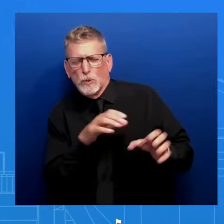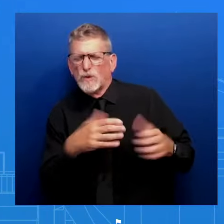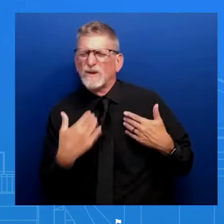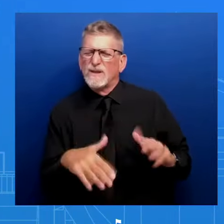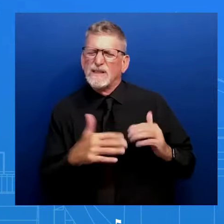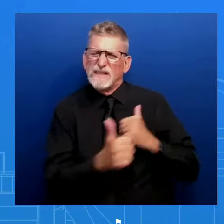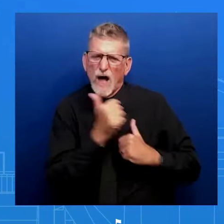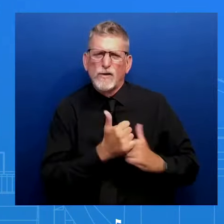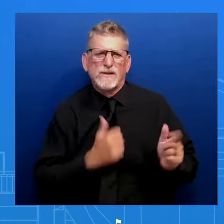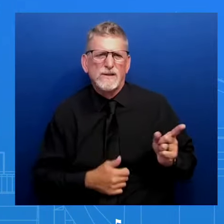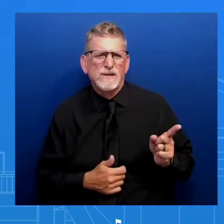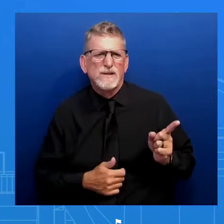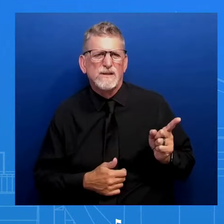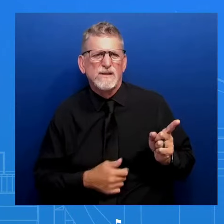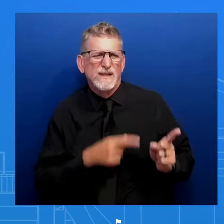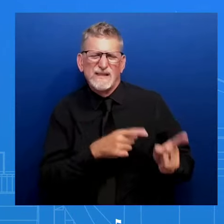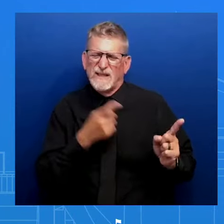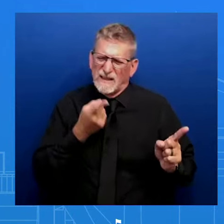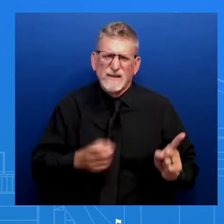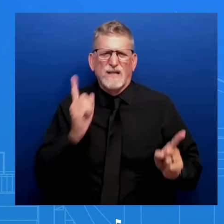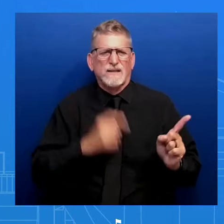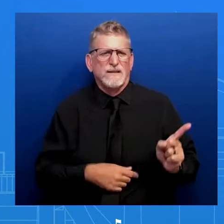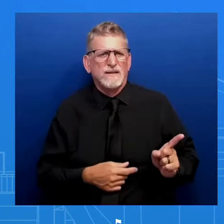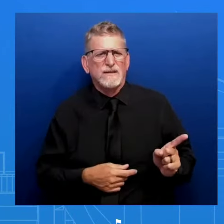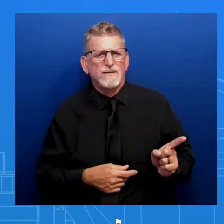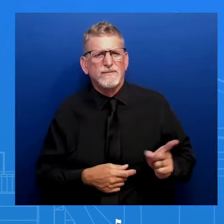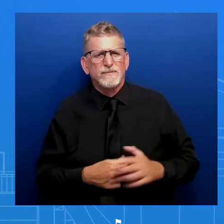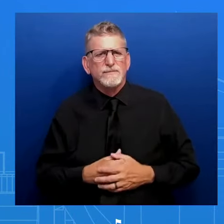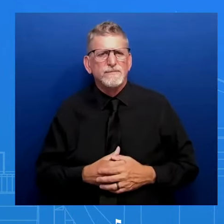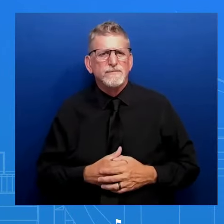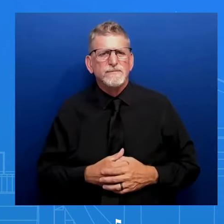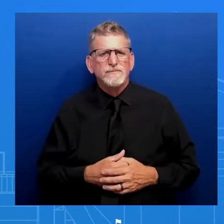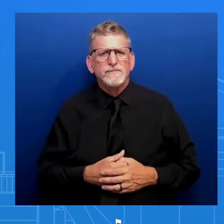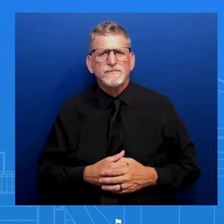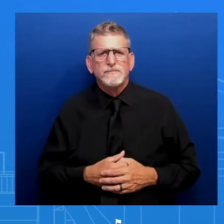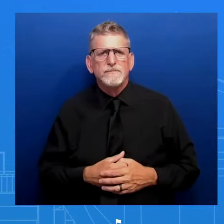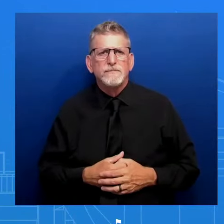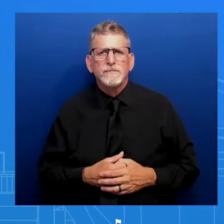President Biden has spent most of his political career working on gun laws, on gun reform.